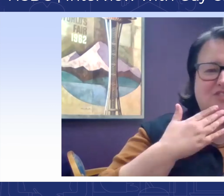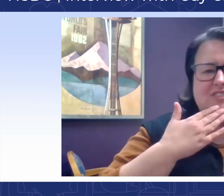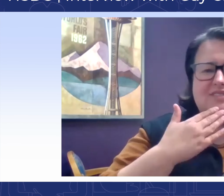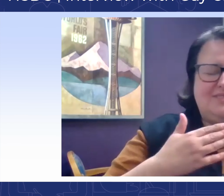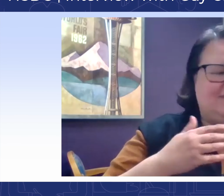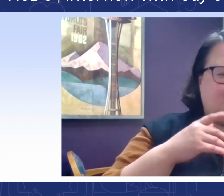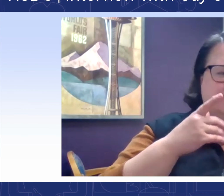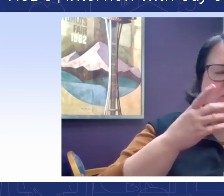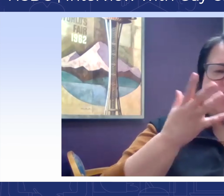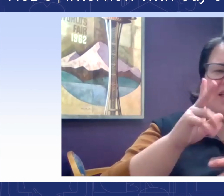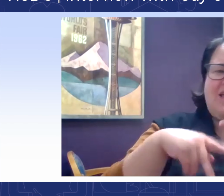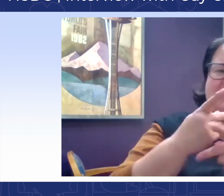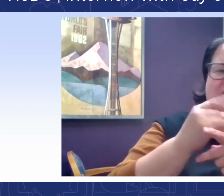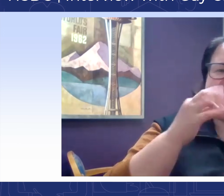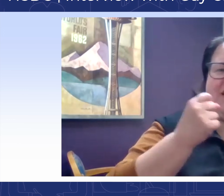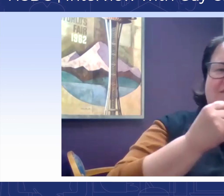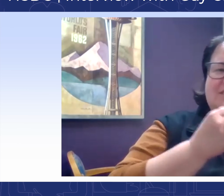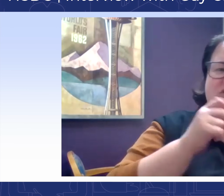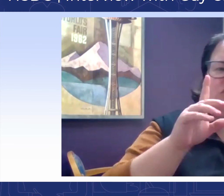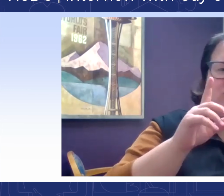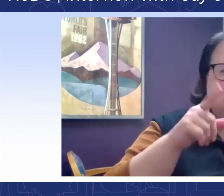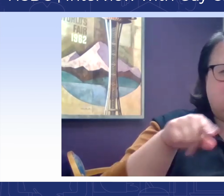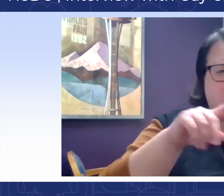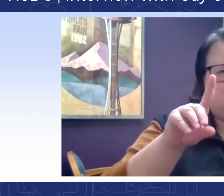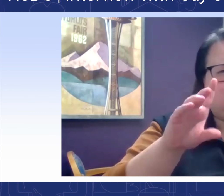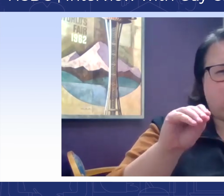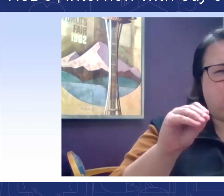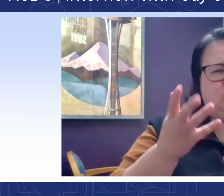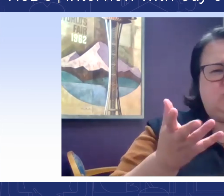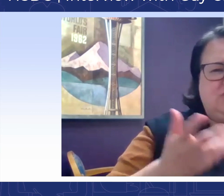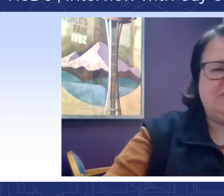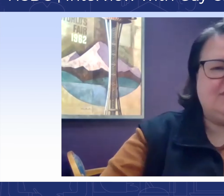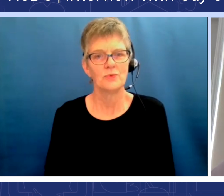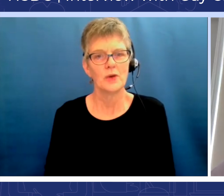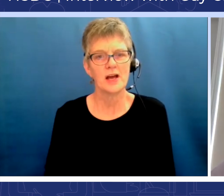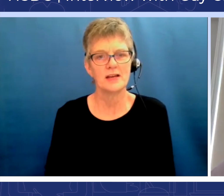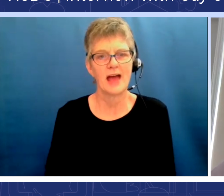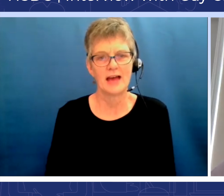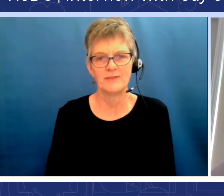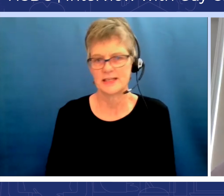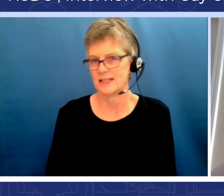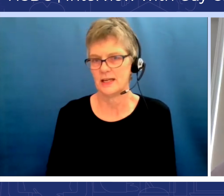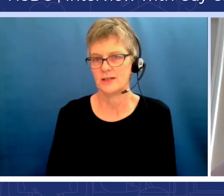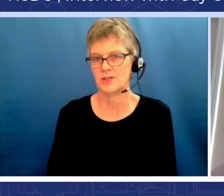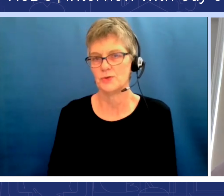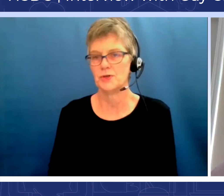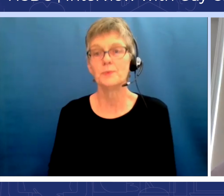That's good. What kind of advocacy do you do?